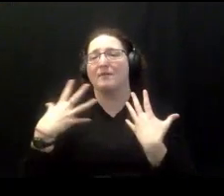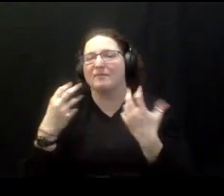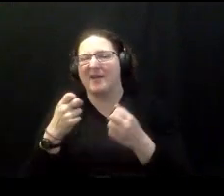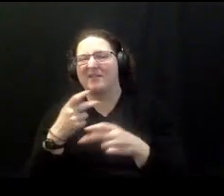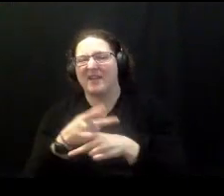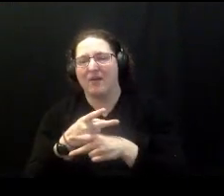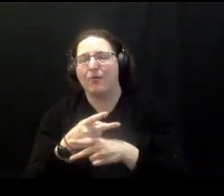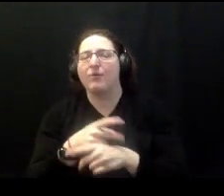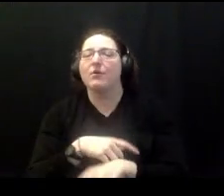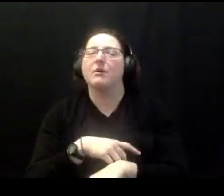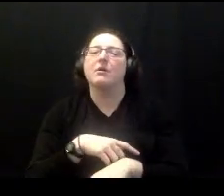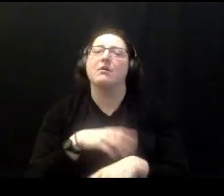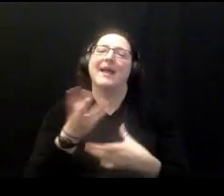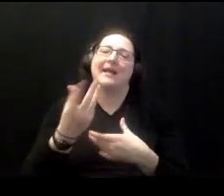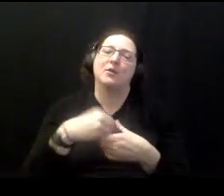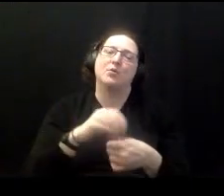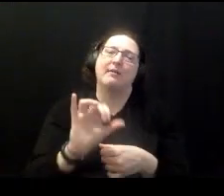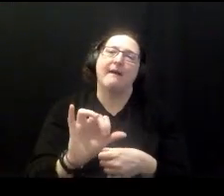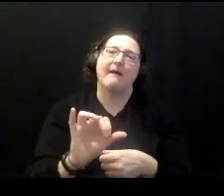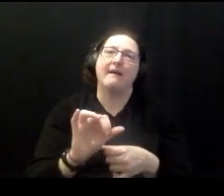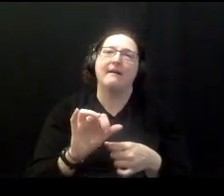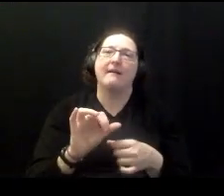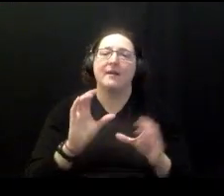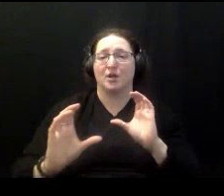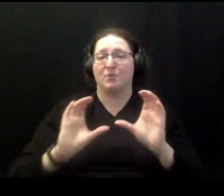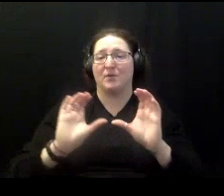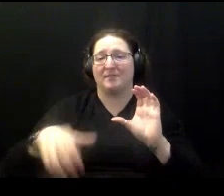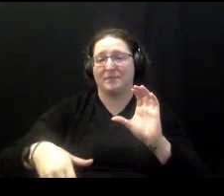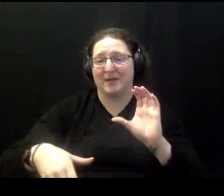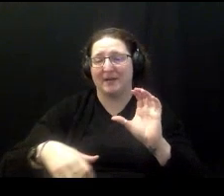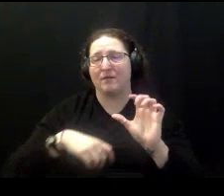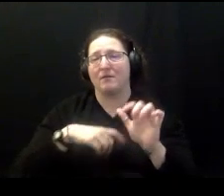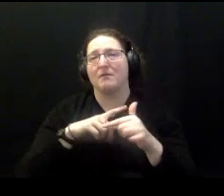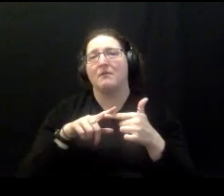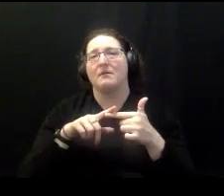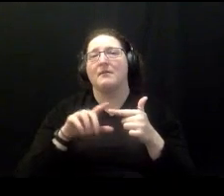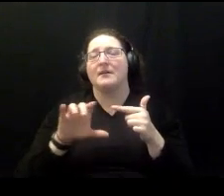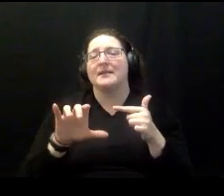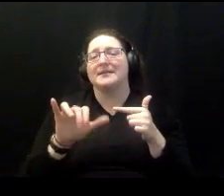Those include things like a communication system failure, cyber security events or